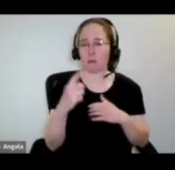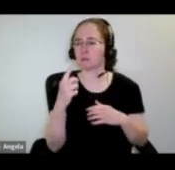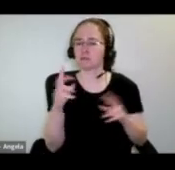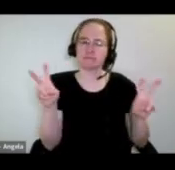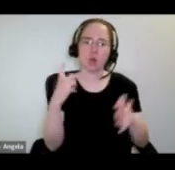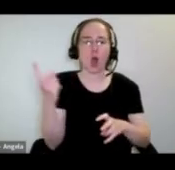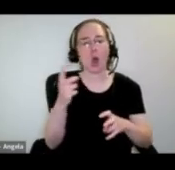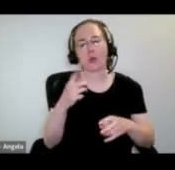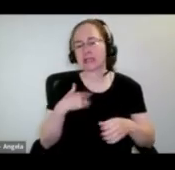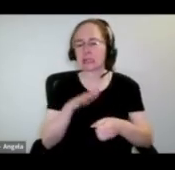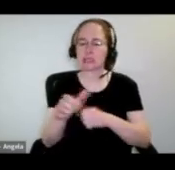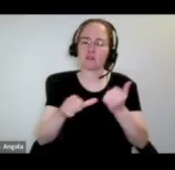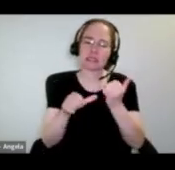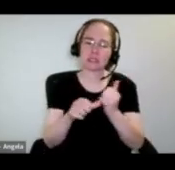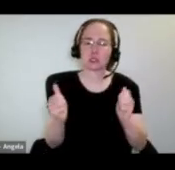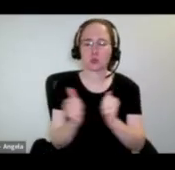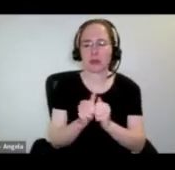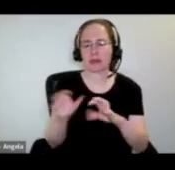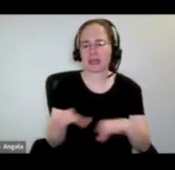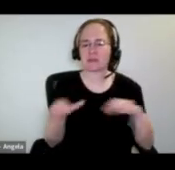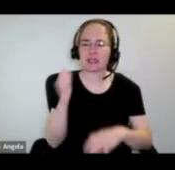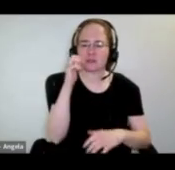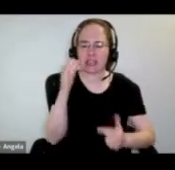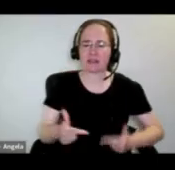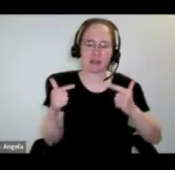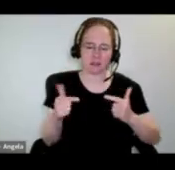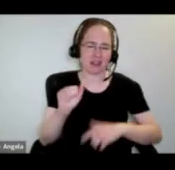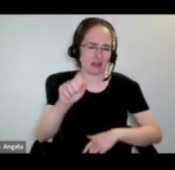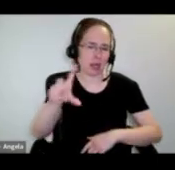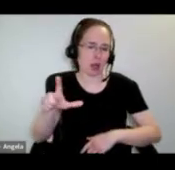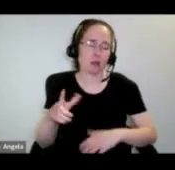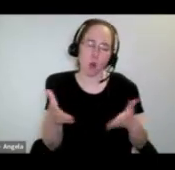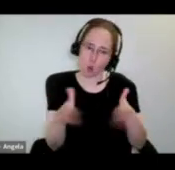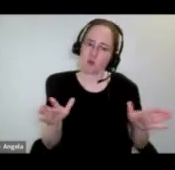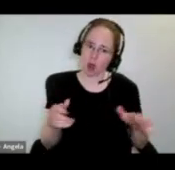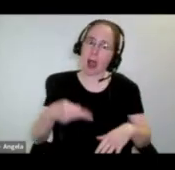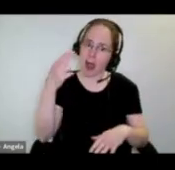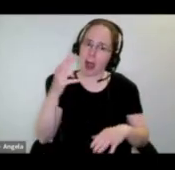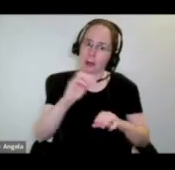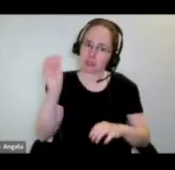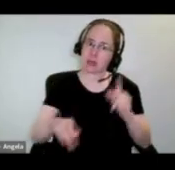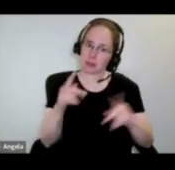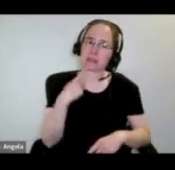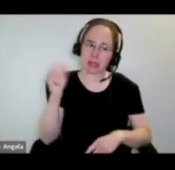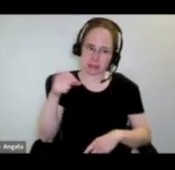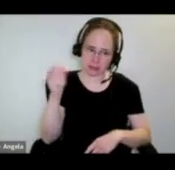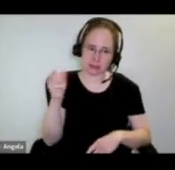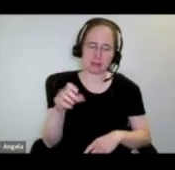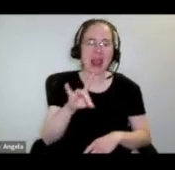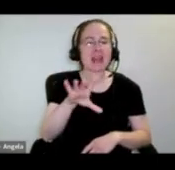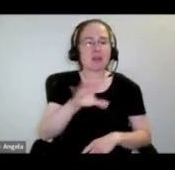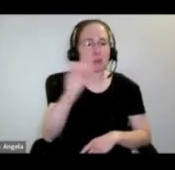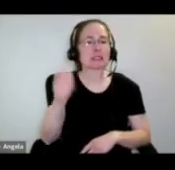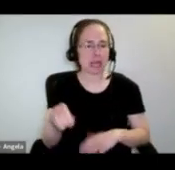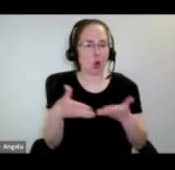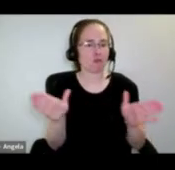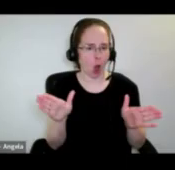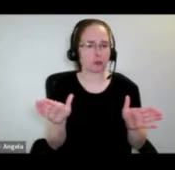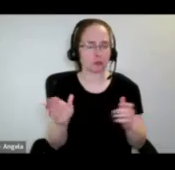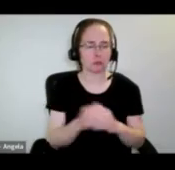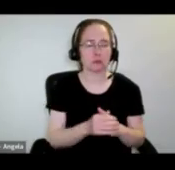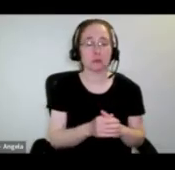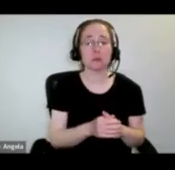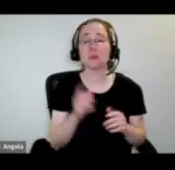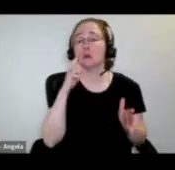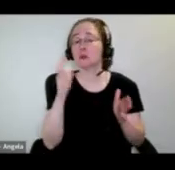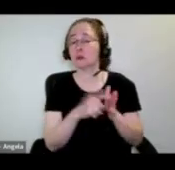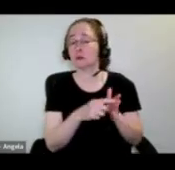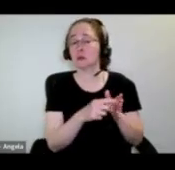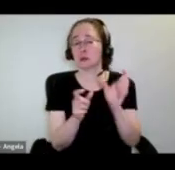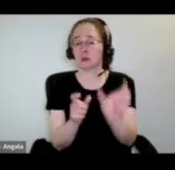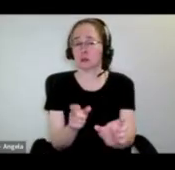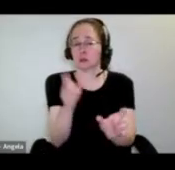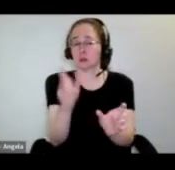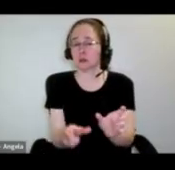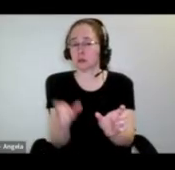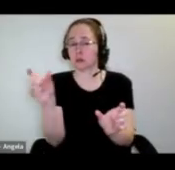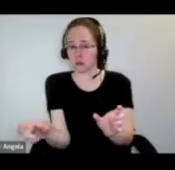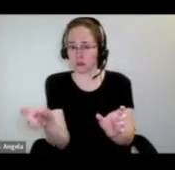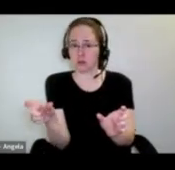Lindsay: So looking at, the first outcome always gets enough assistance with activities of daily living. Overall, very high rate of people say that this is the case for them, so that's 85% overall.